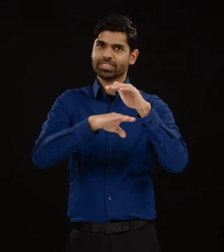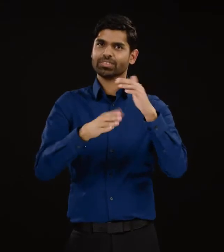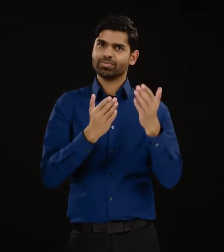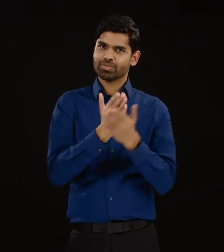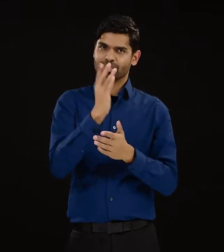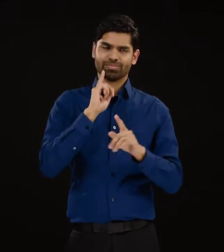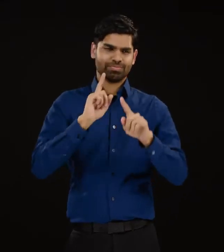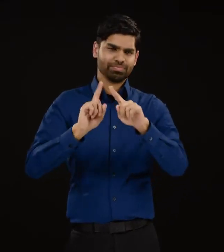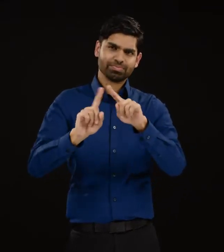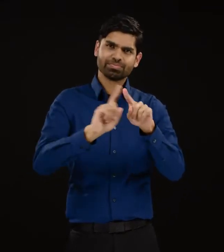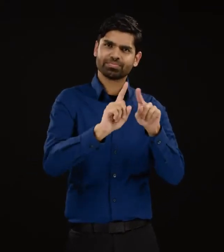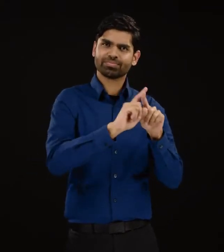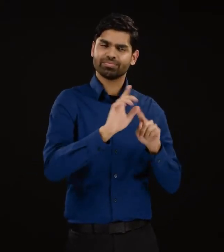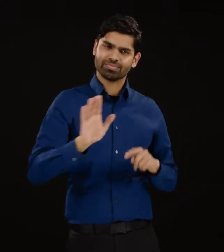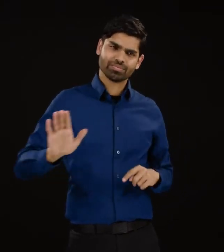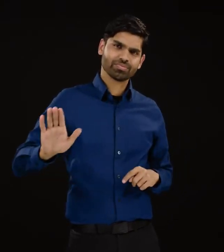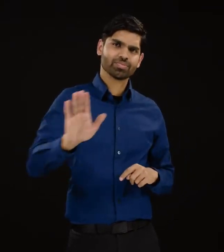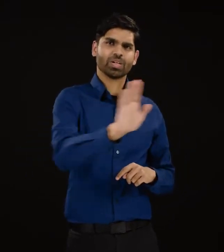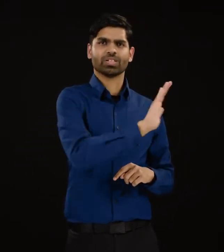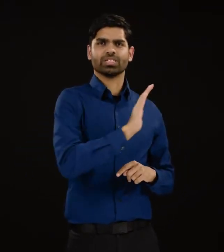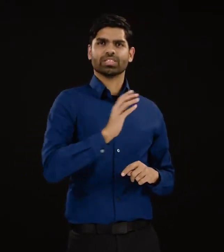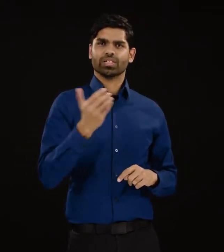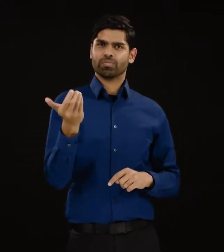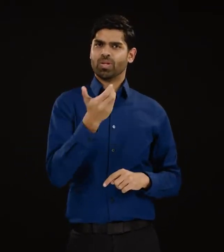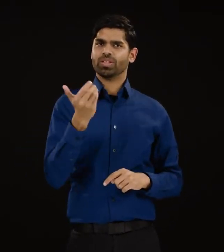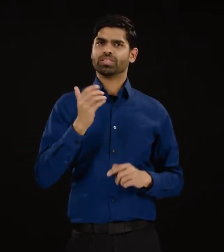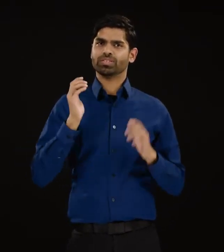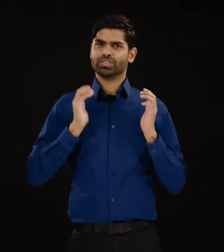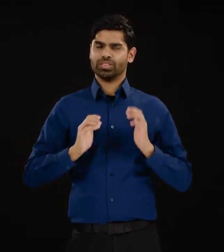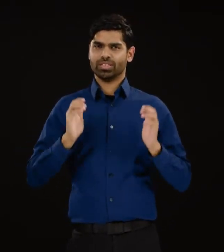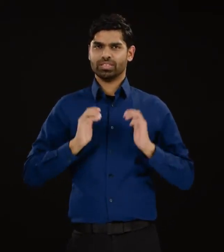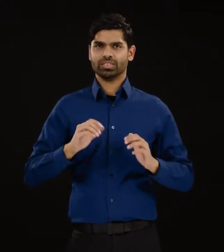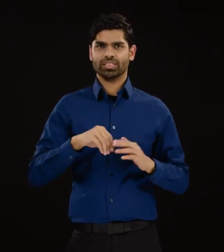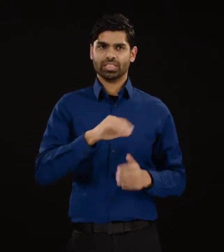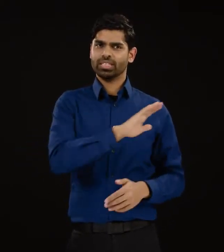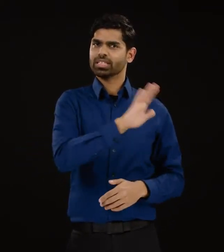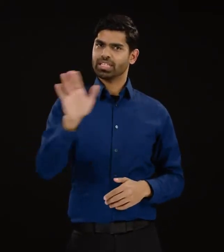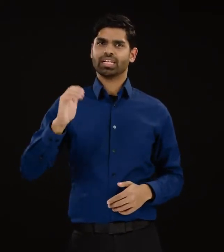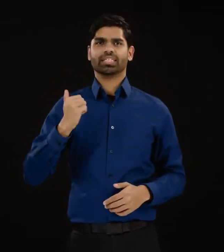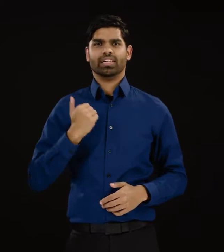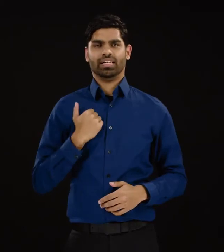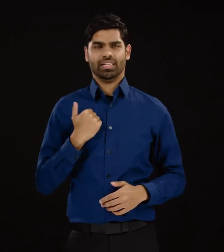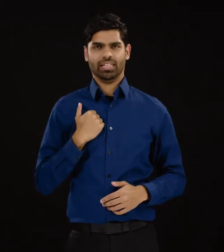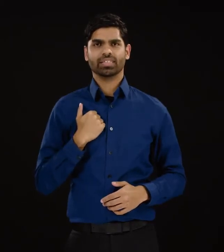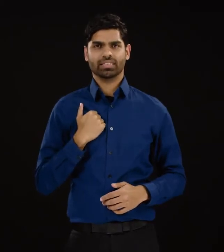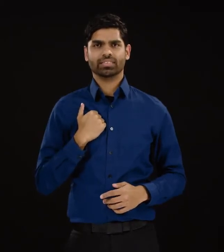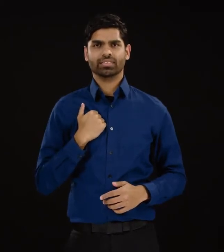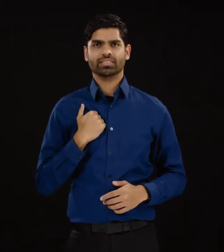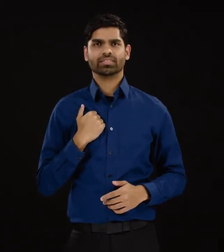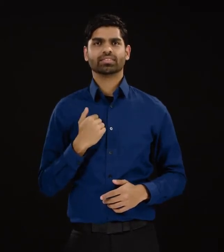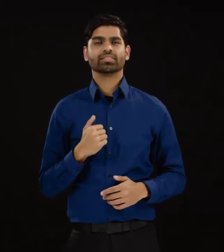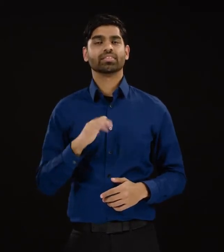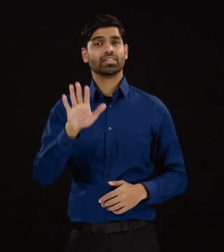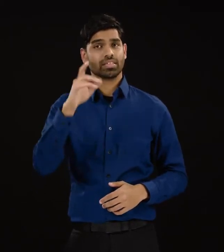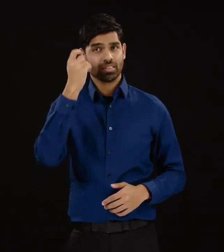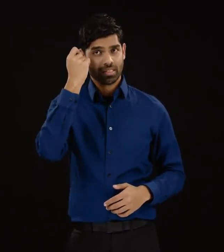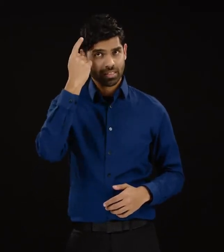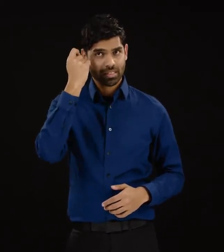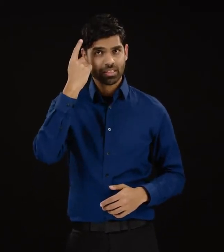some additional rights for persons who are Deaf, Deaf-Blind and Hard of Hearing, and persons with a disability.